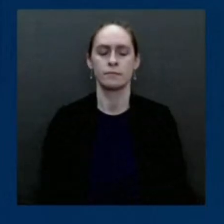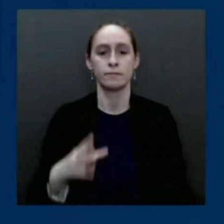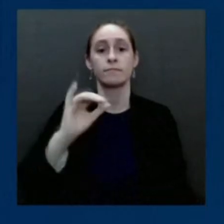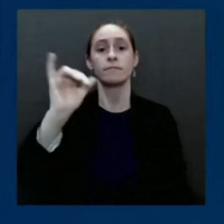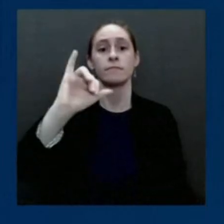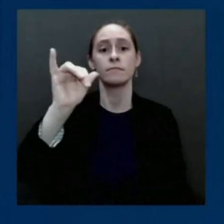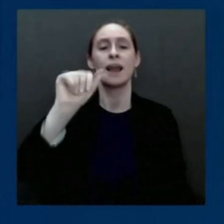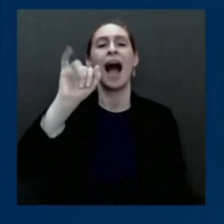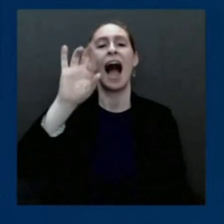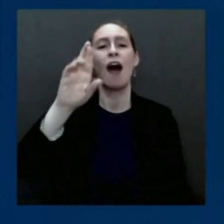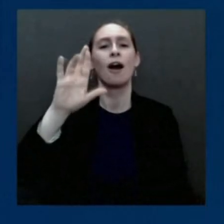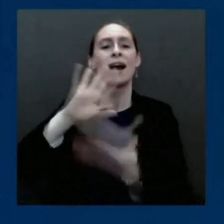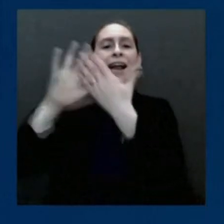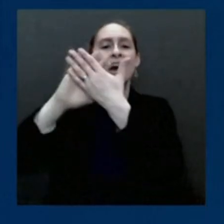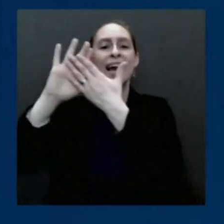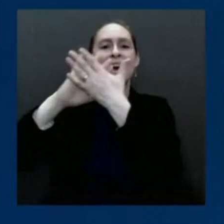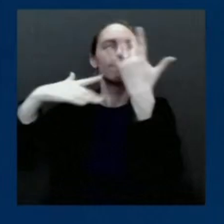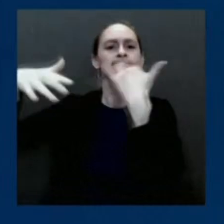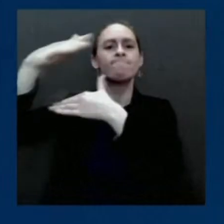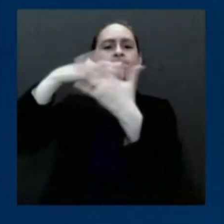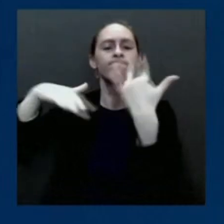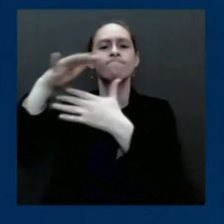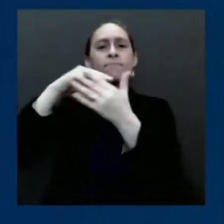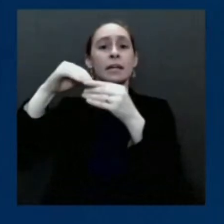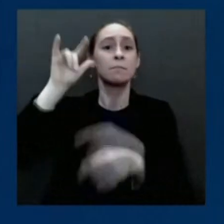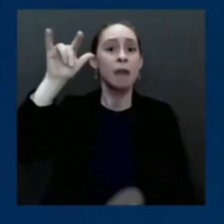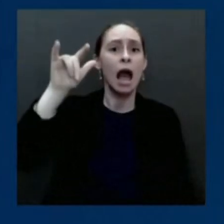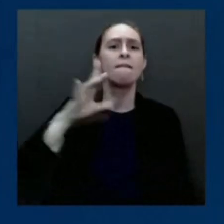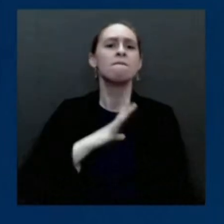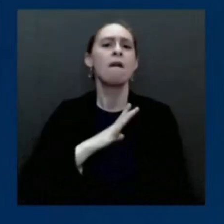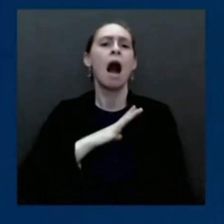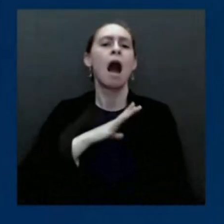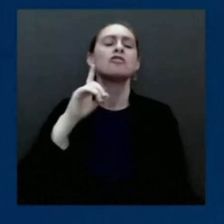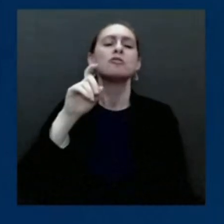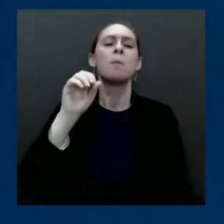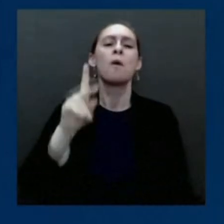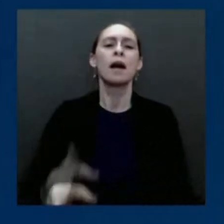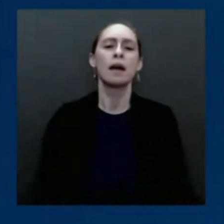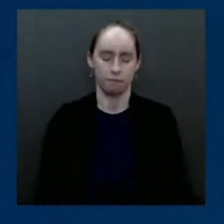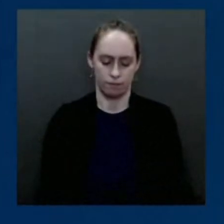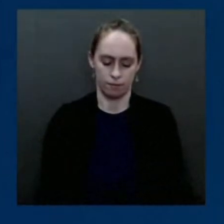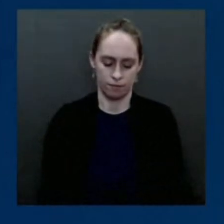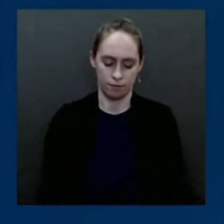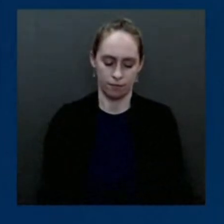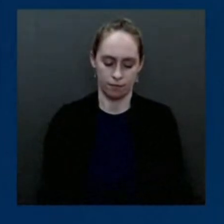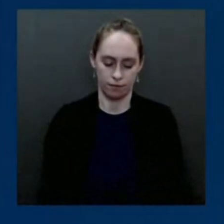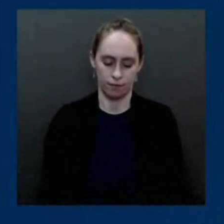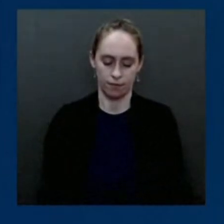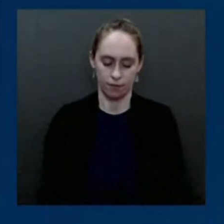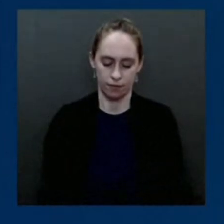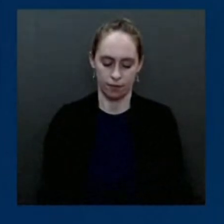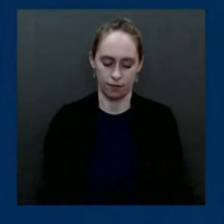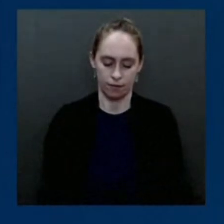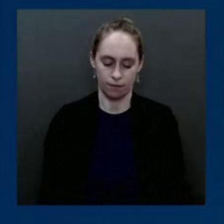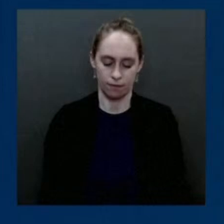REQUIREMENT AND THE DEGREE OF FILTRATION ON A PLE IS